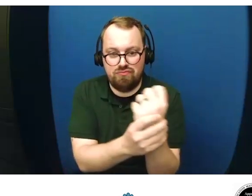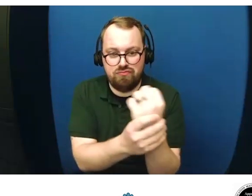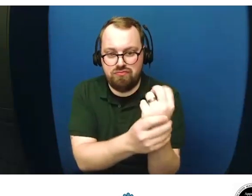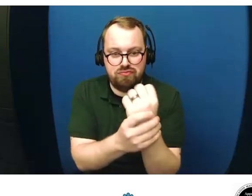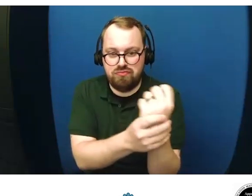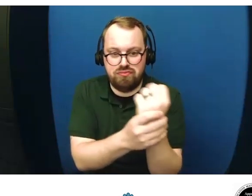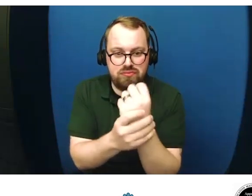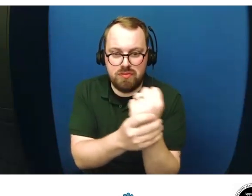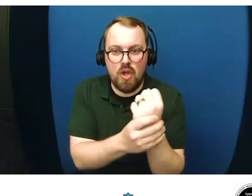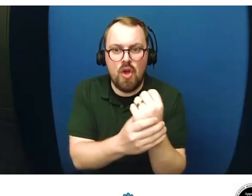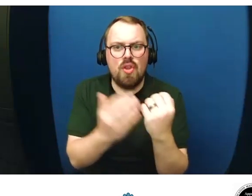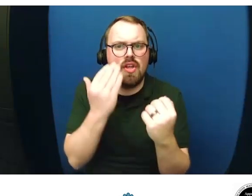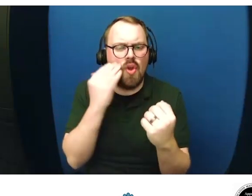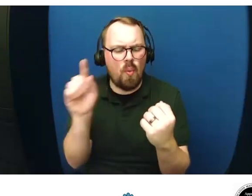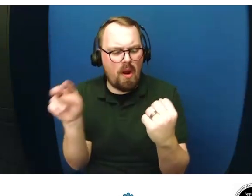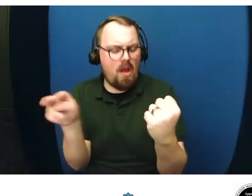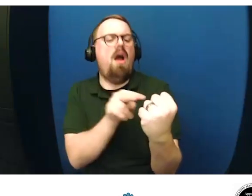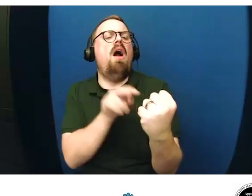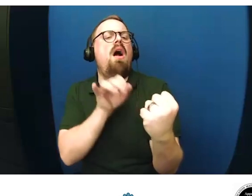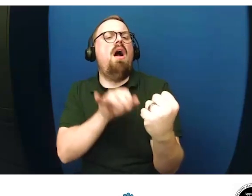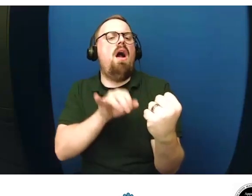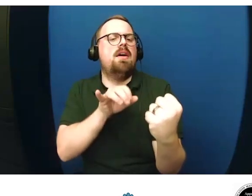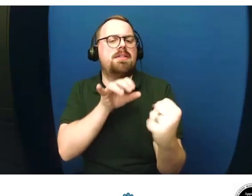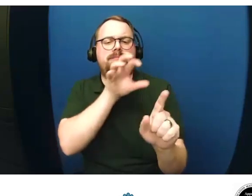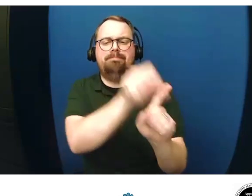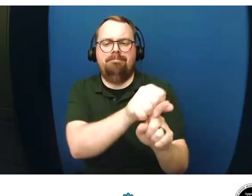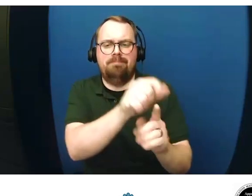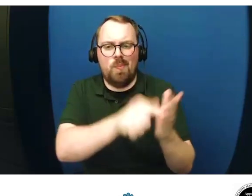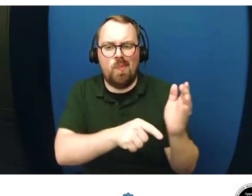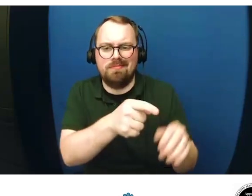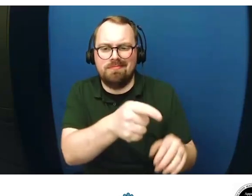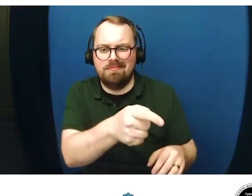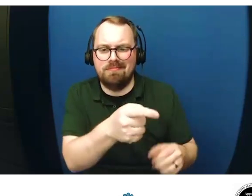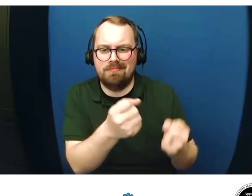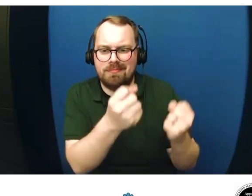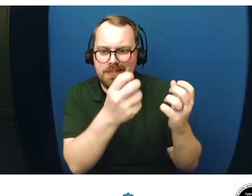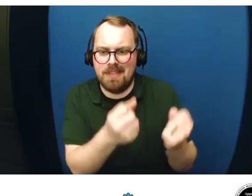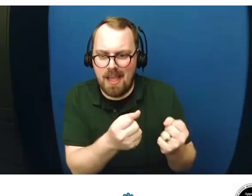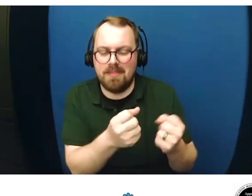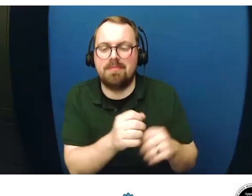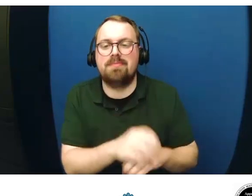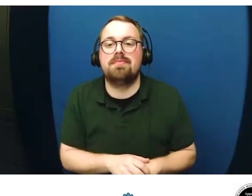so that they know where to focus their attention, their visual attention. So